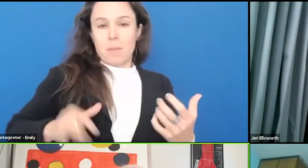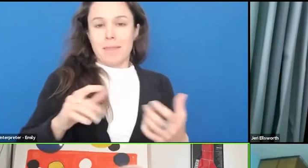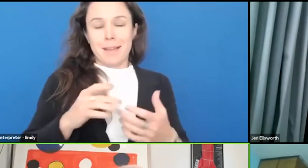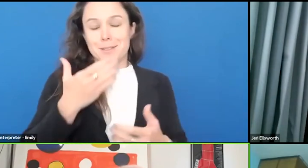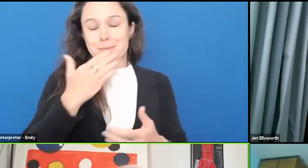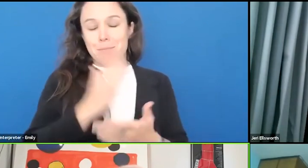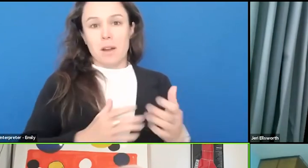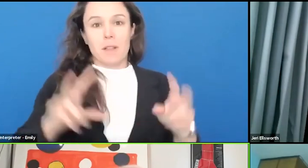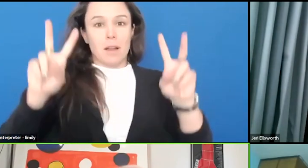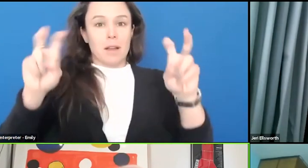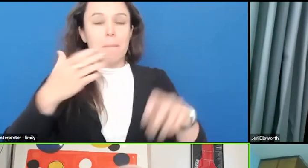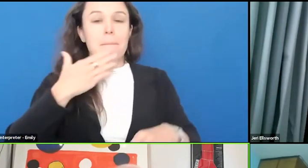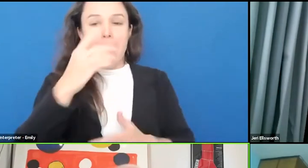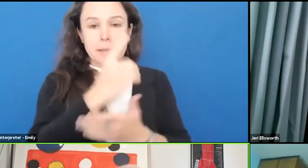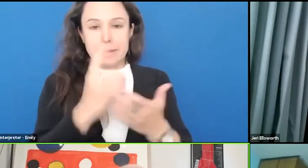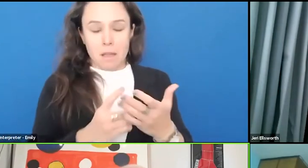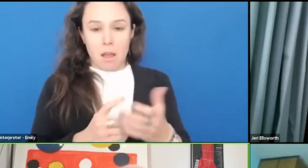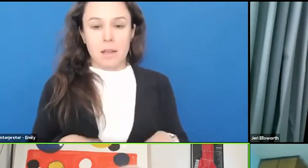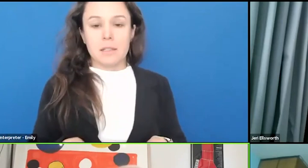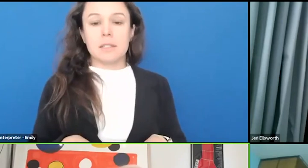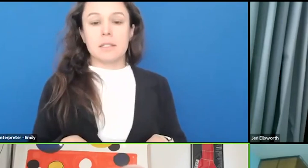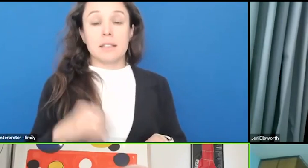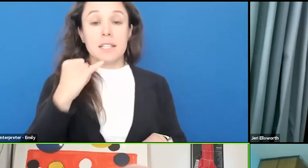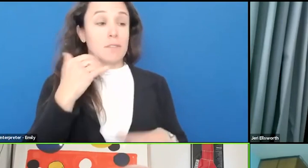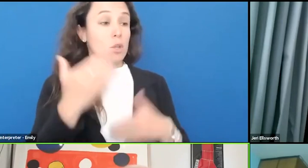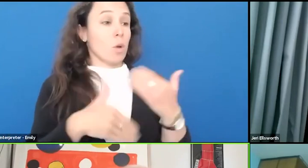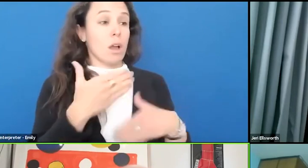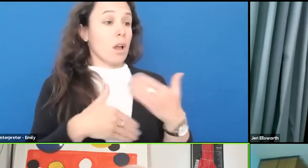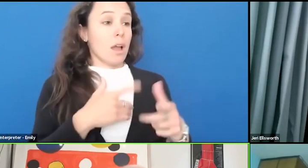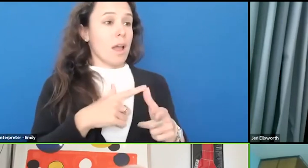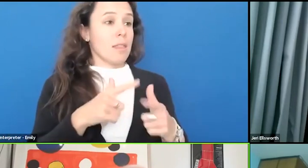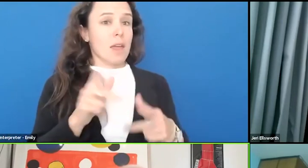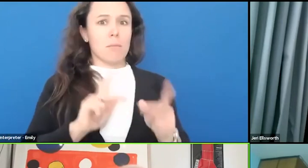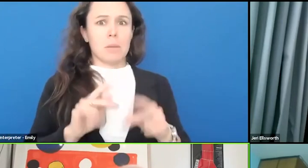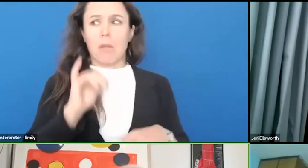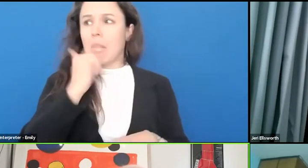thing about doing things which lead people to the wrong direction because you've given them